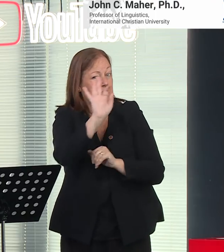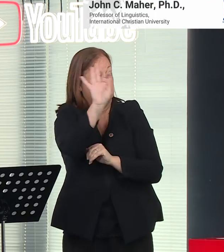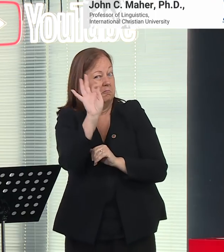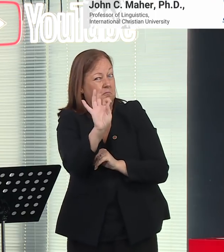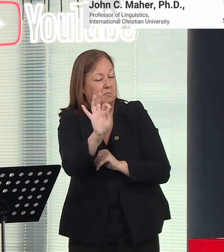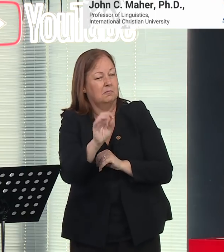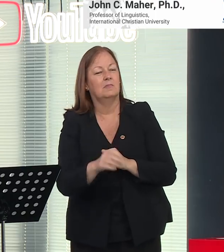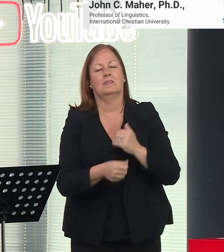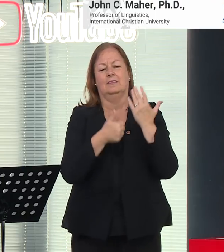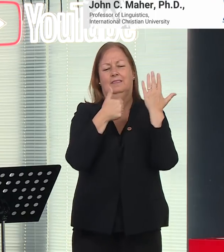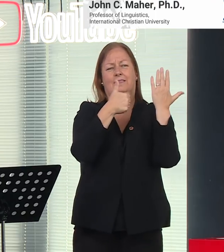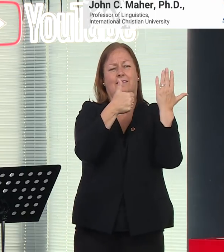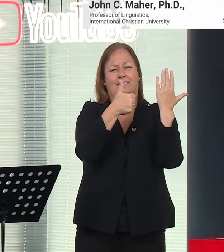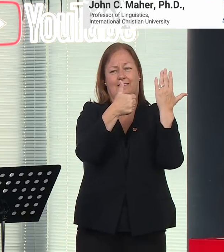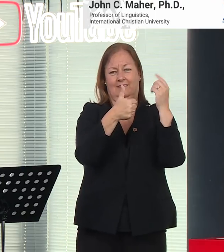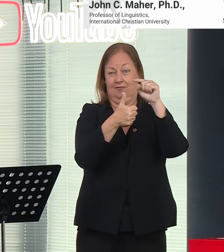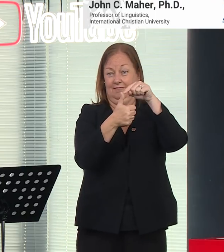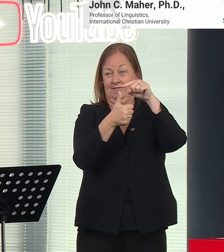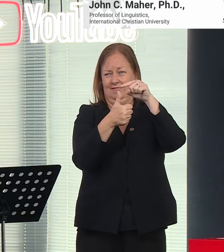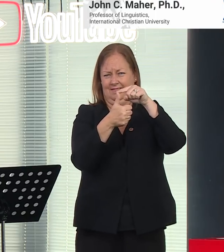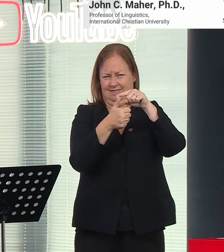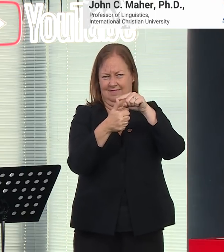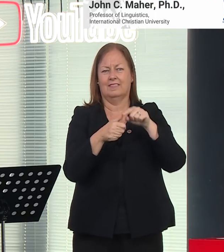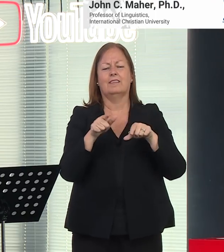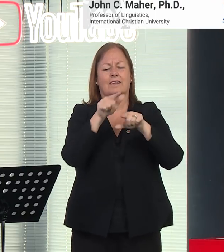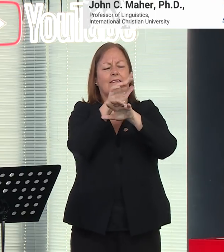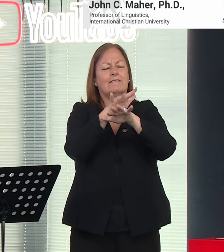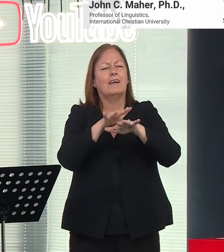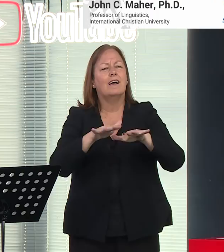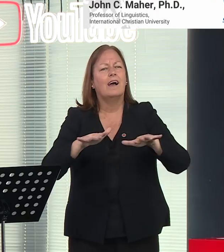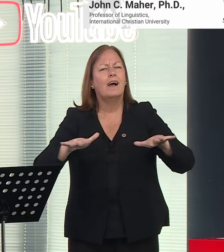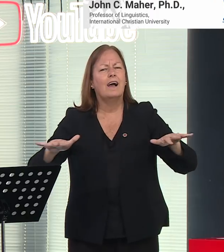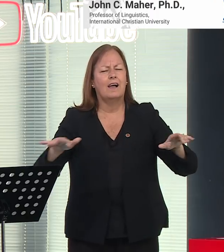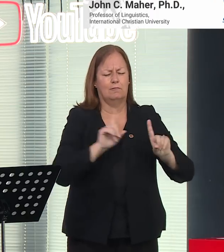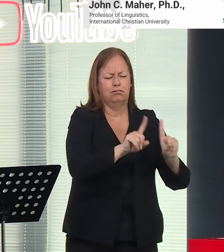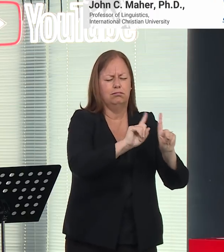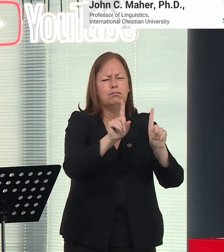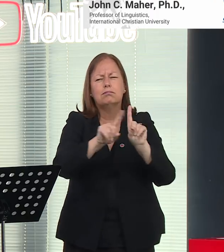Does your language have songs? Poetry? Storytelling? Theater?